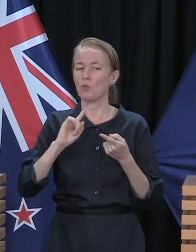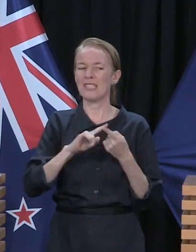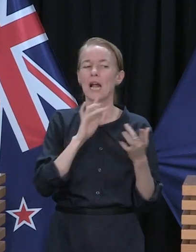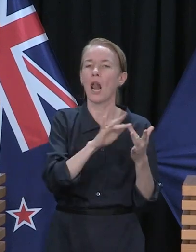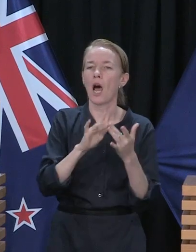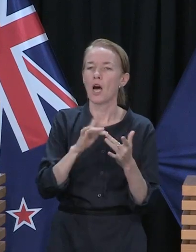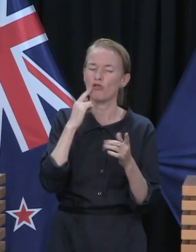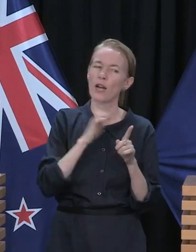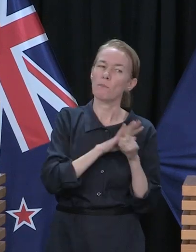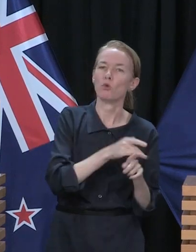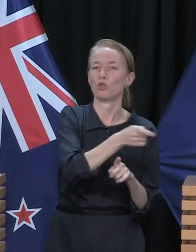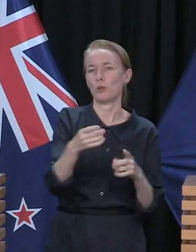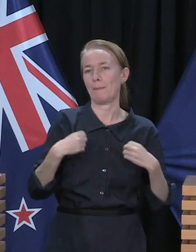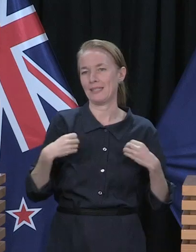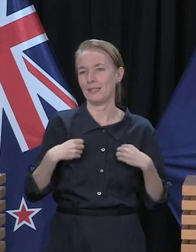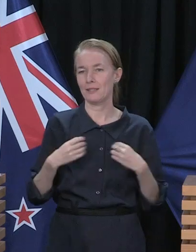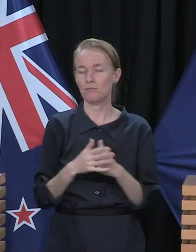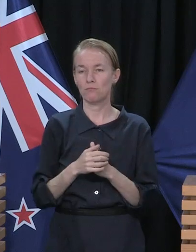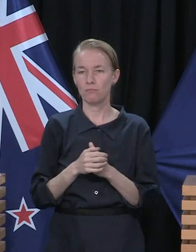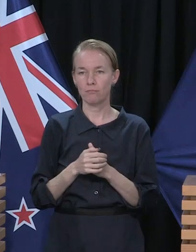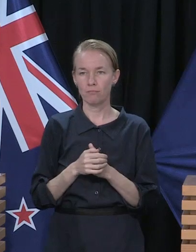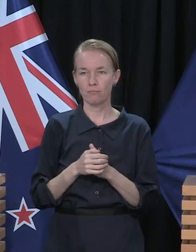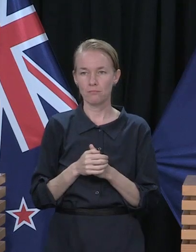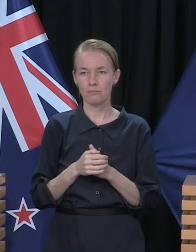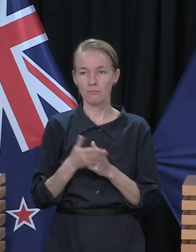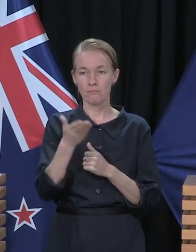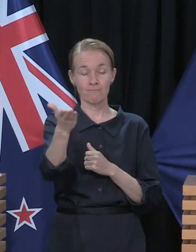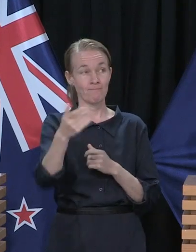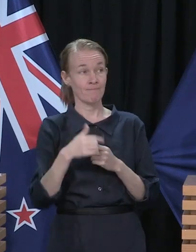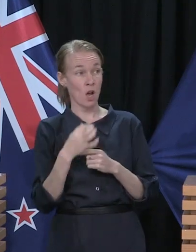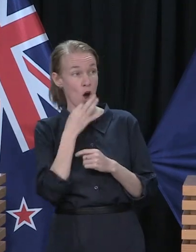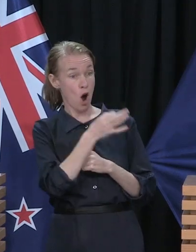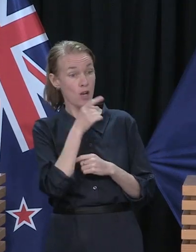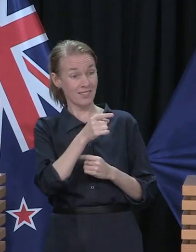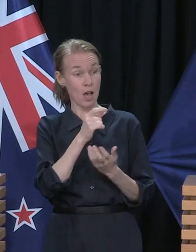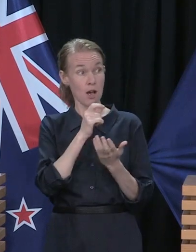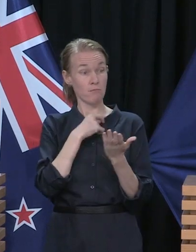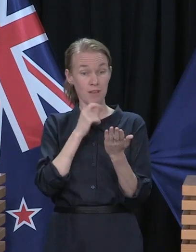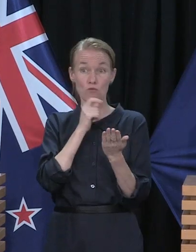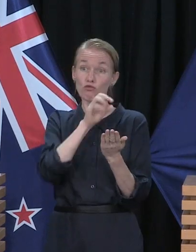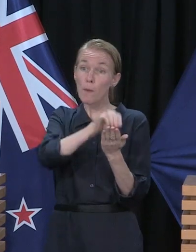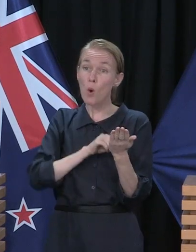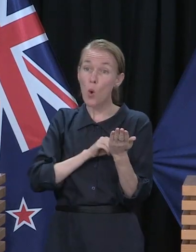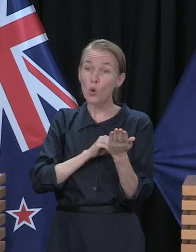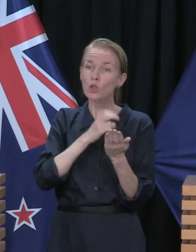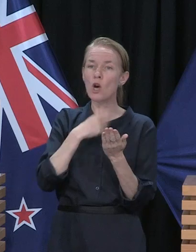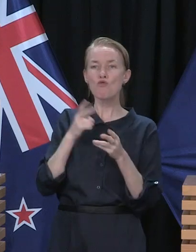the report that you mentioned the aged residential care report. Has that been released?